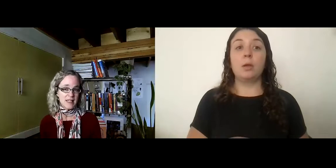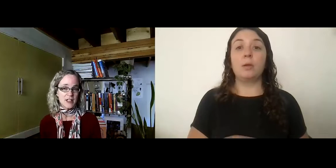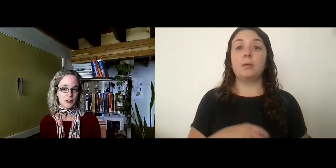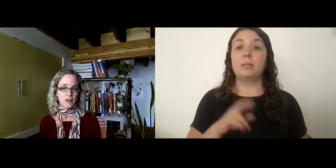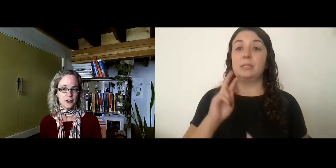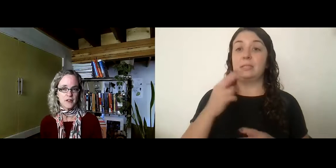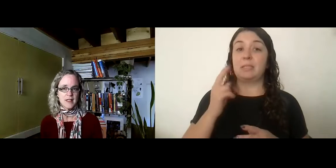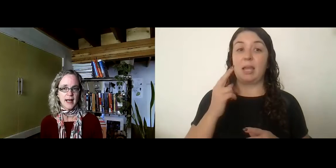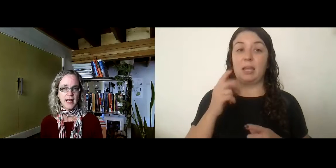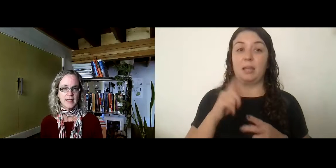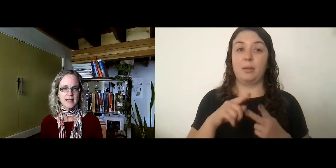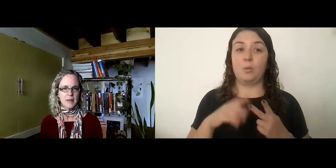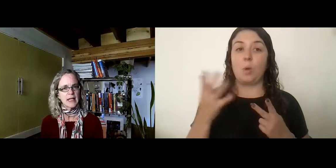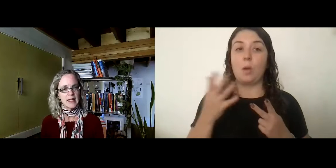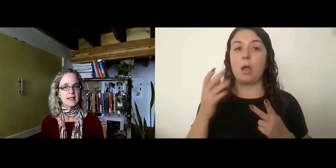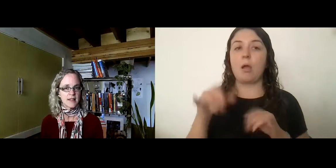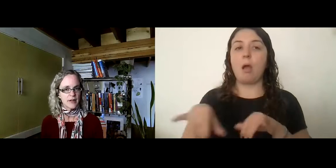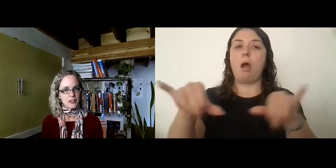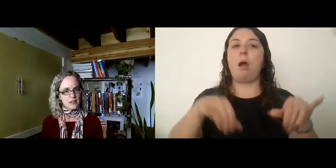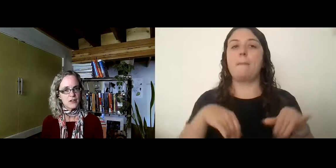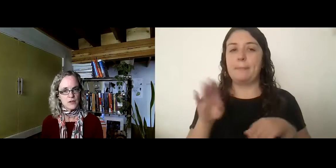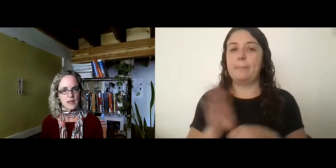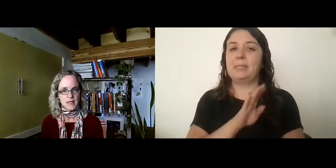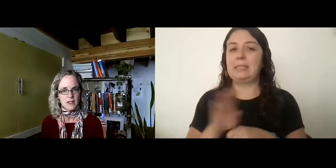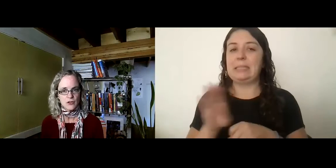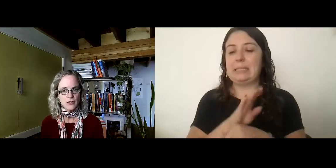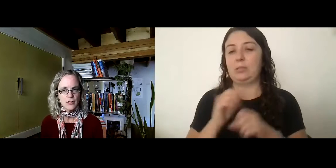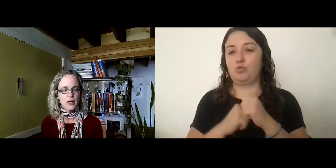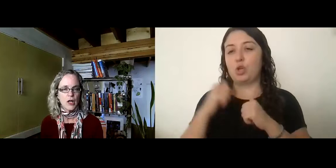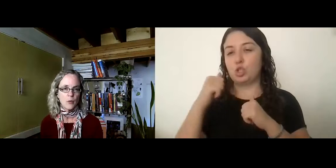business structures and some of the key considerations in choosing a business structure